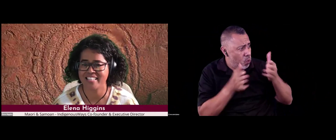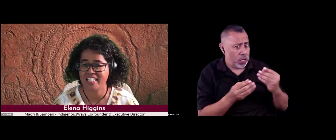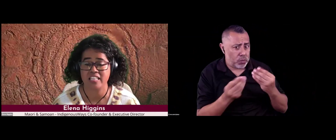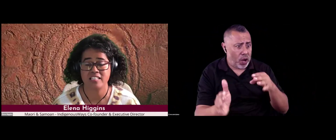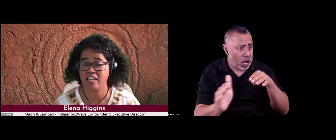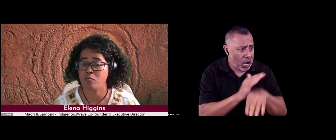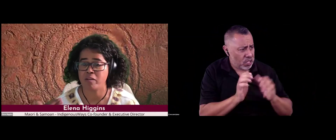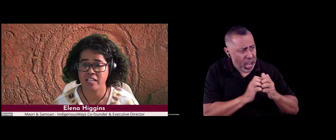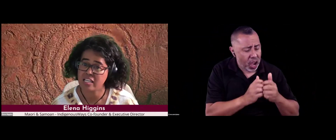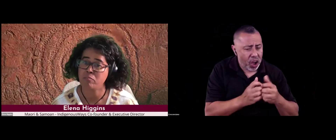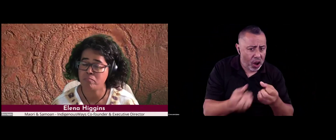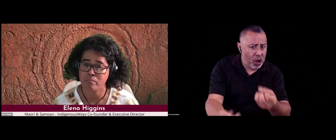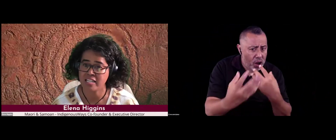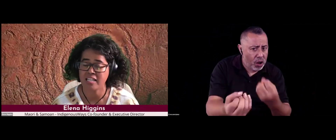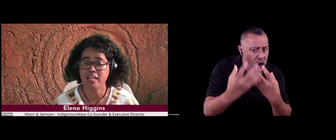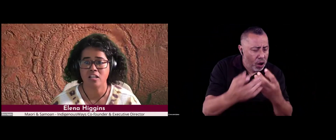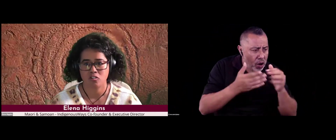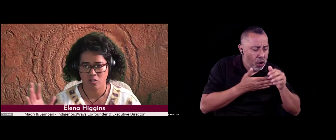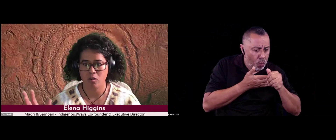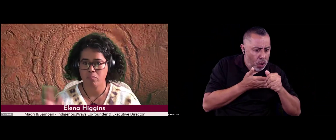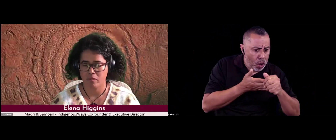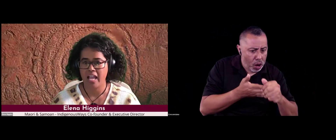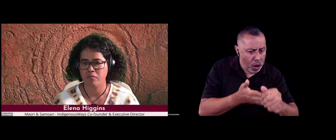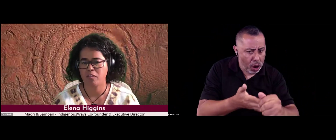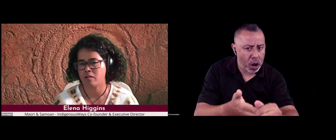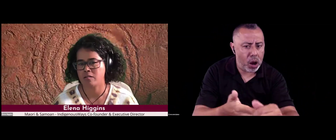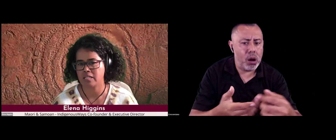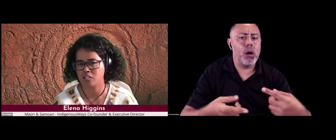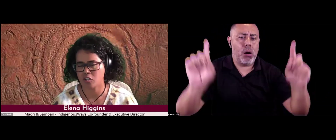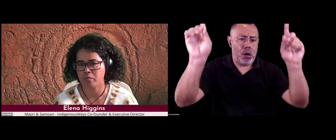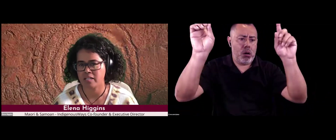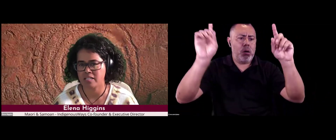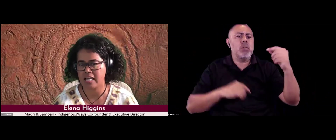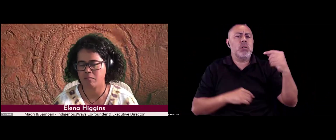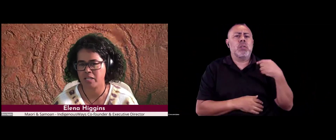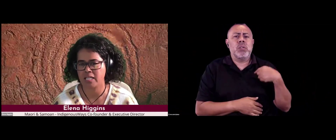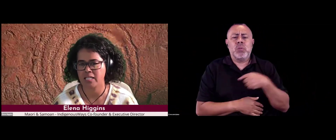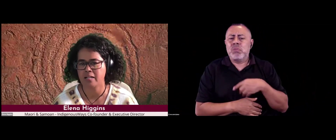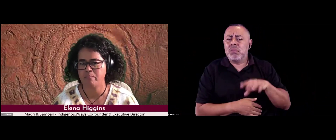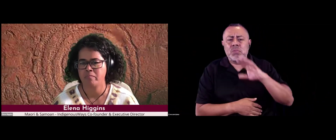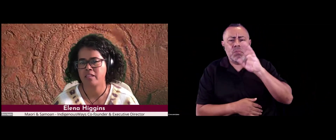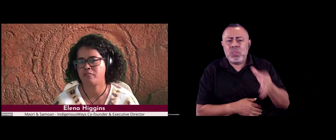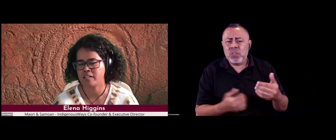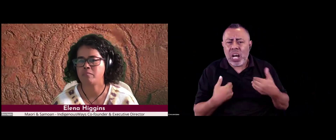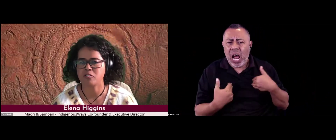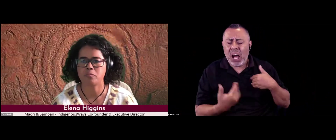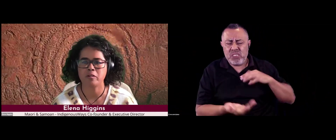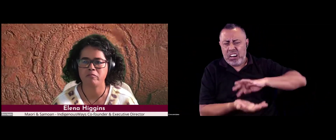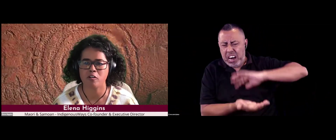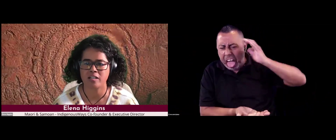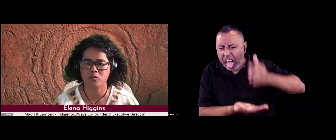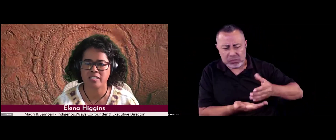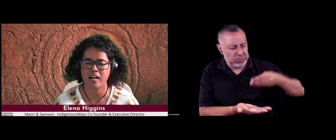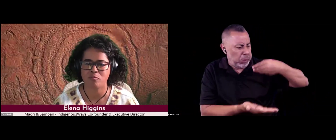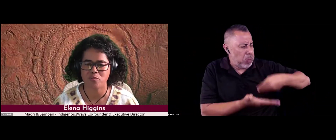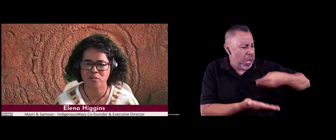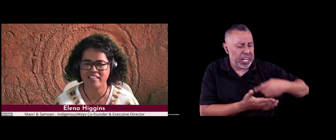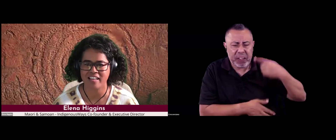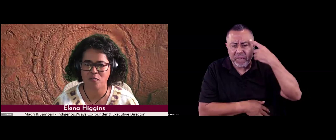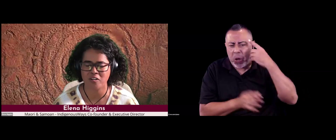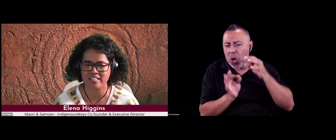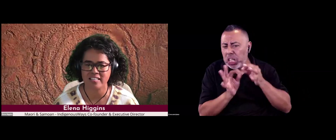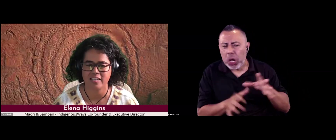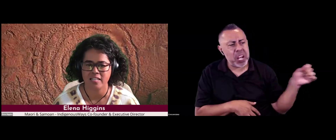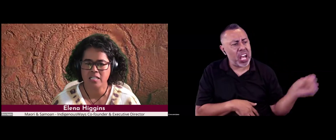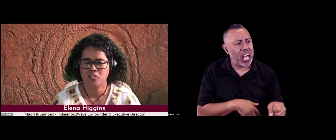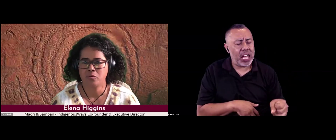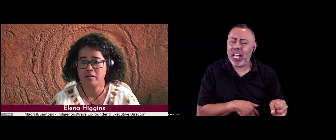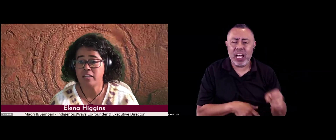There's never been any money to have those interpreters at the beginning, but the fundamental point for us was how important that was.